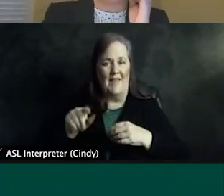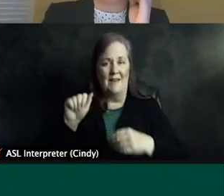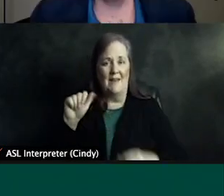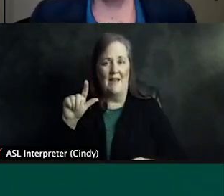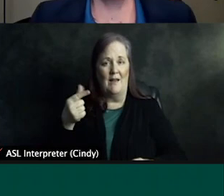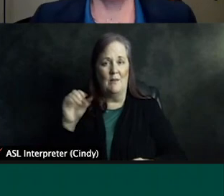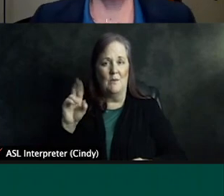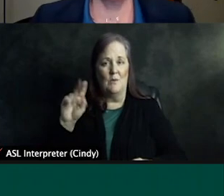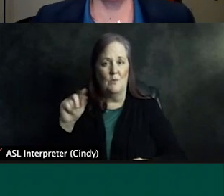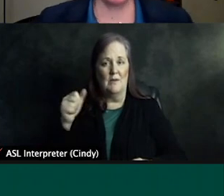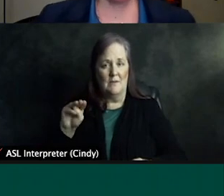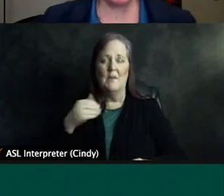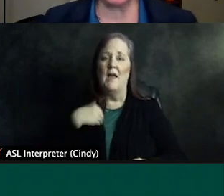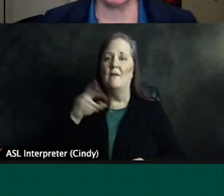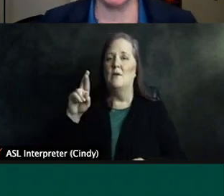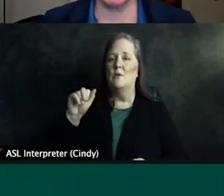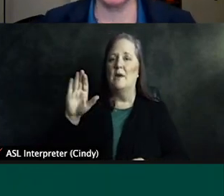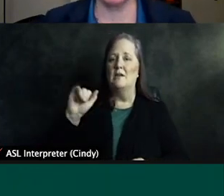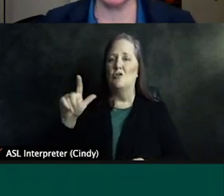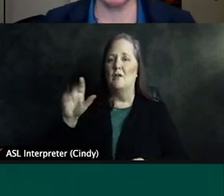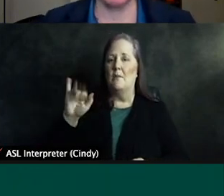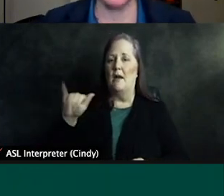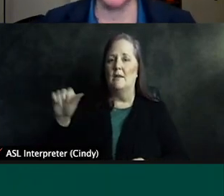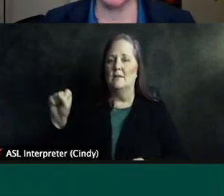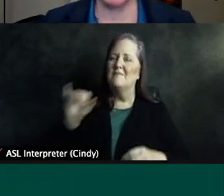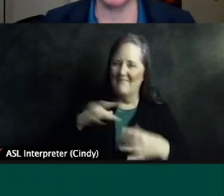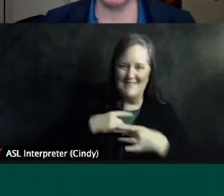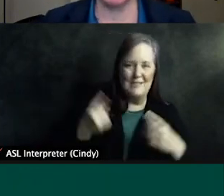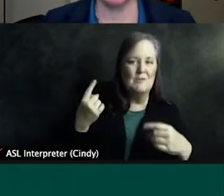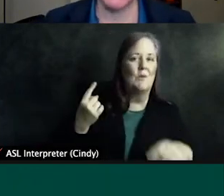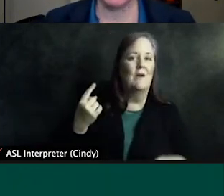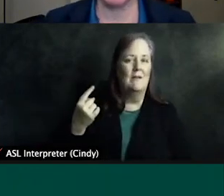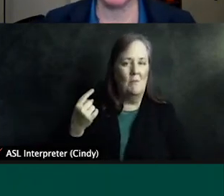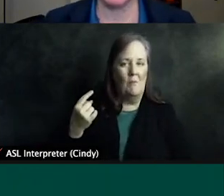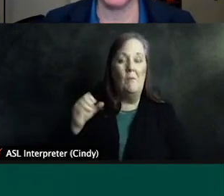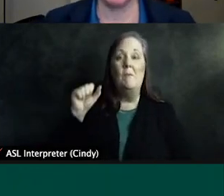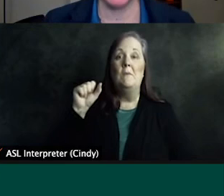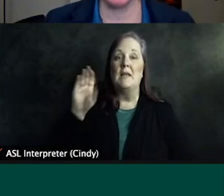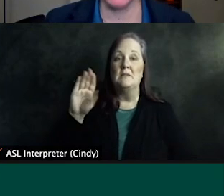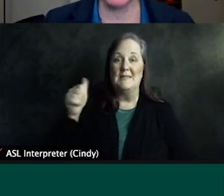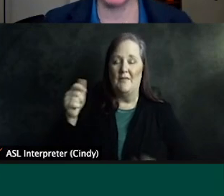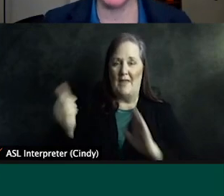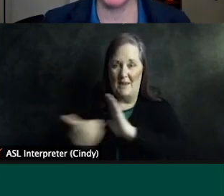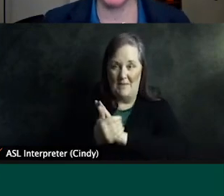Was the 2018 revocation of cash bail in effect the last two years?